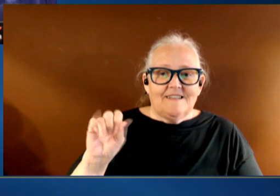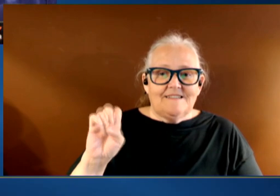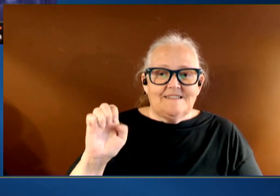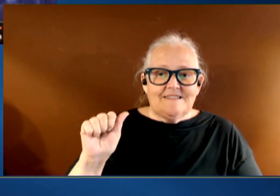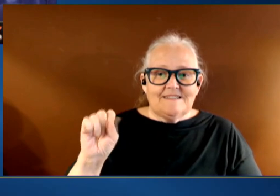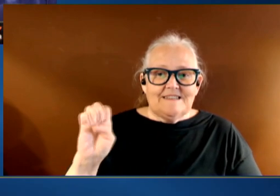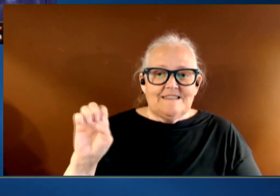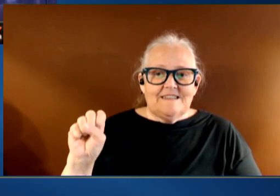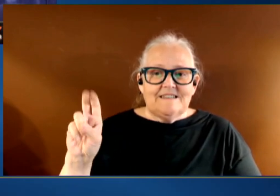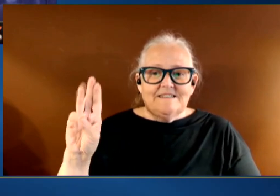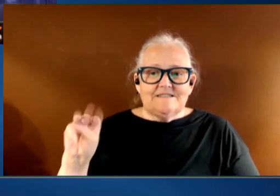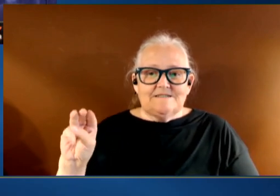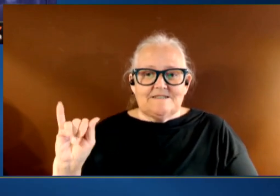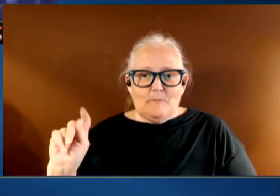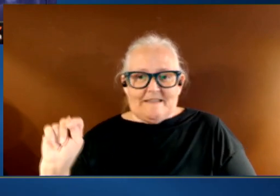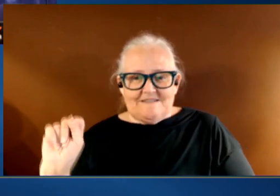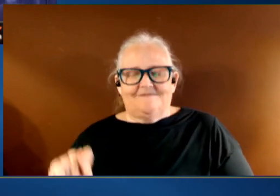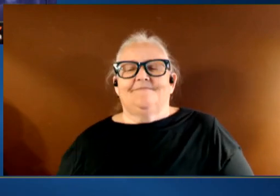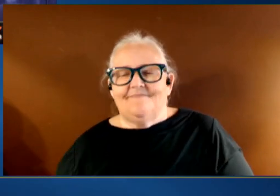Nicole Verdun: I agree with everything that everyone said. I think we need to get